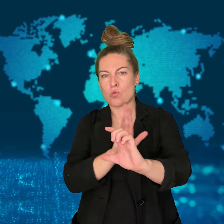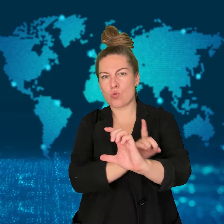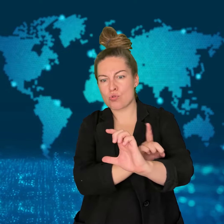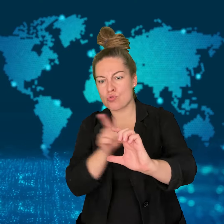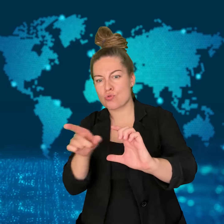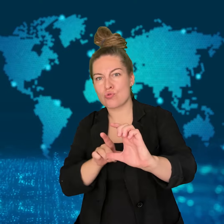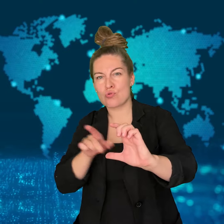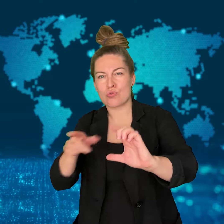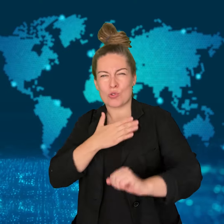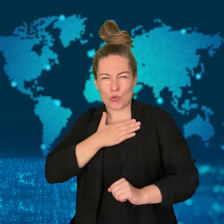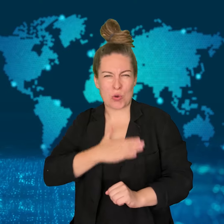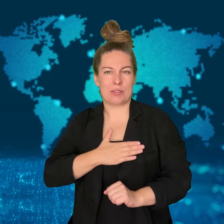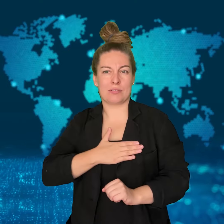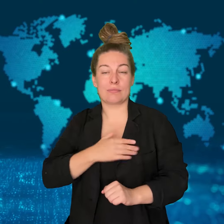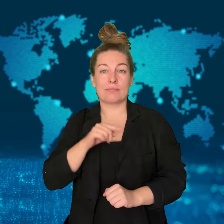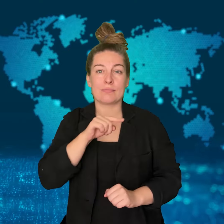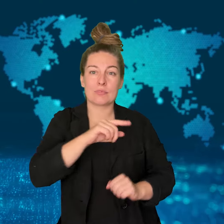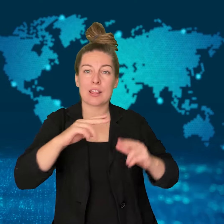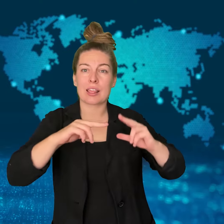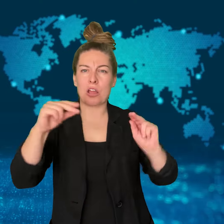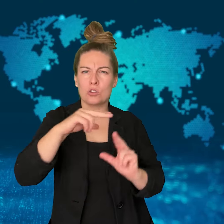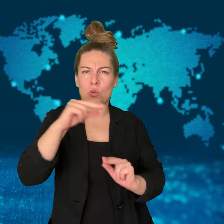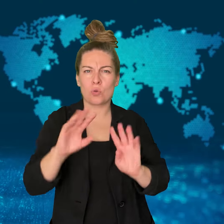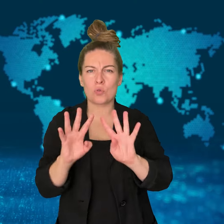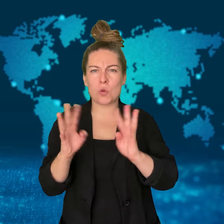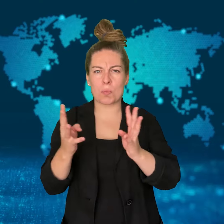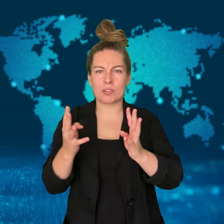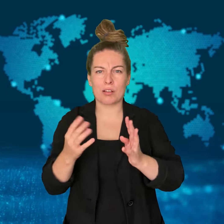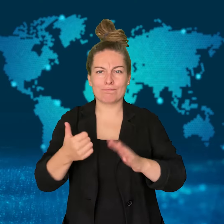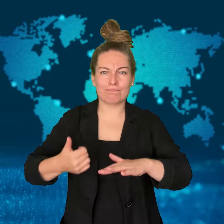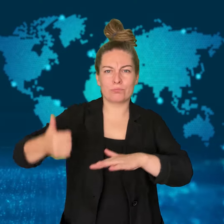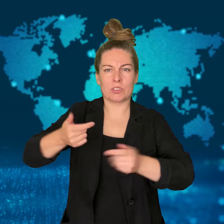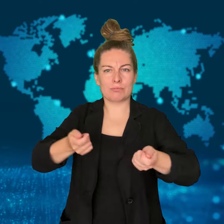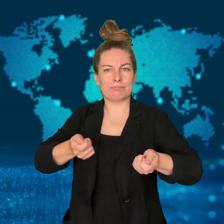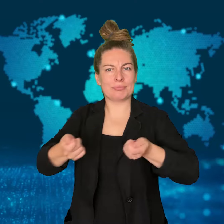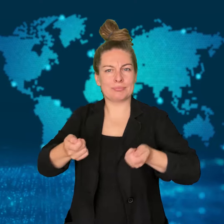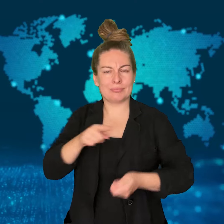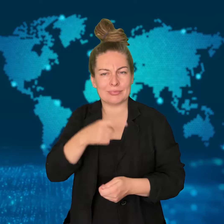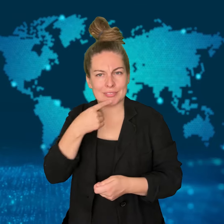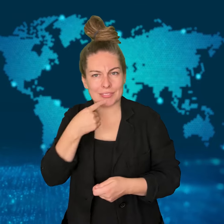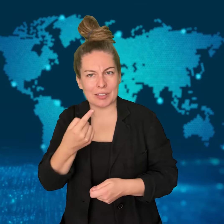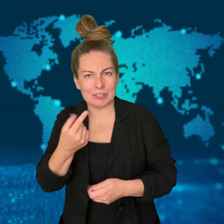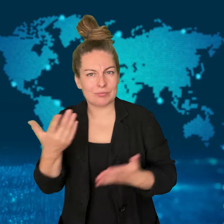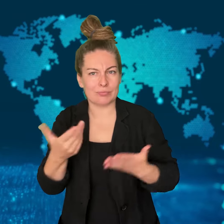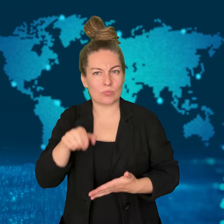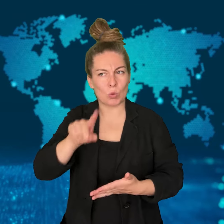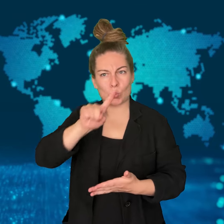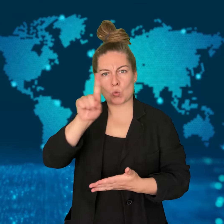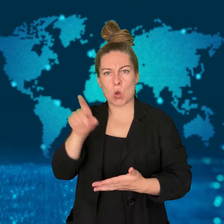strike targets deep inside Russia.